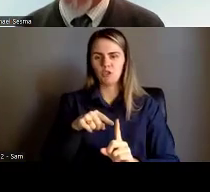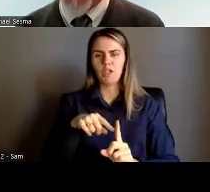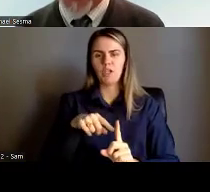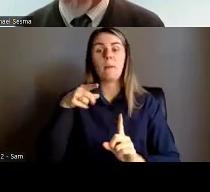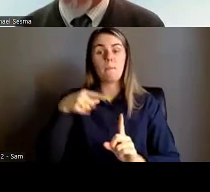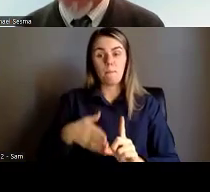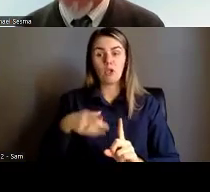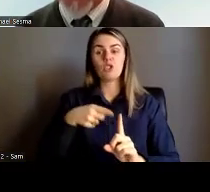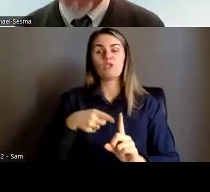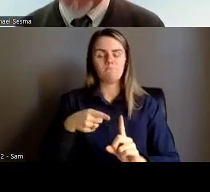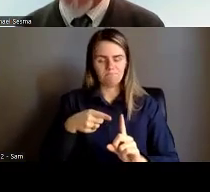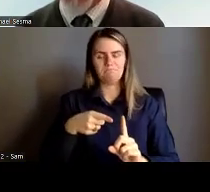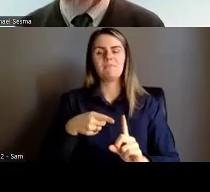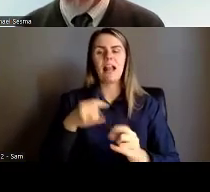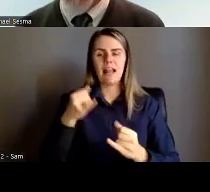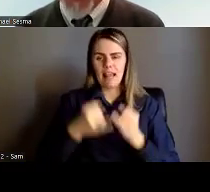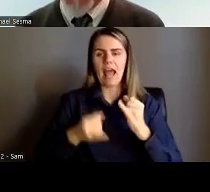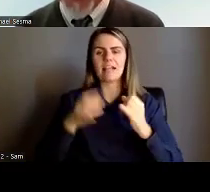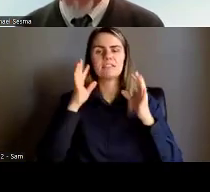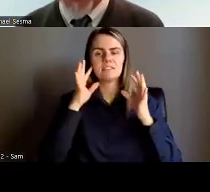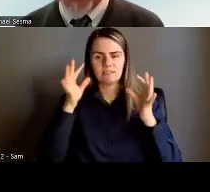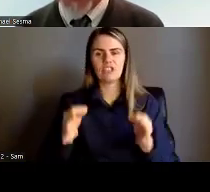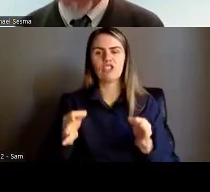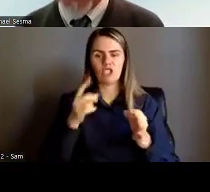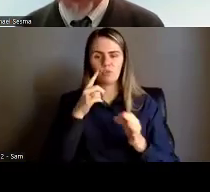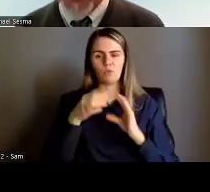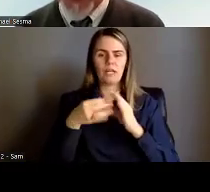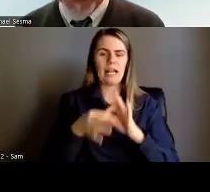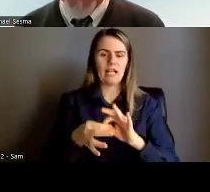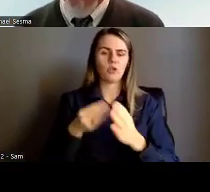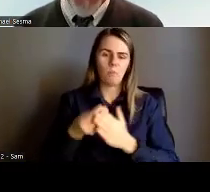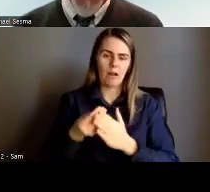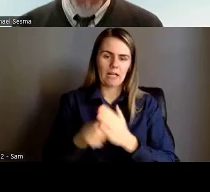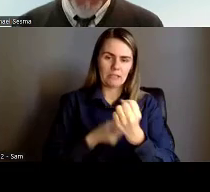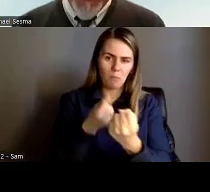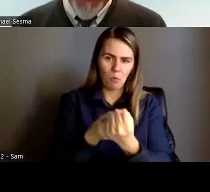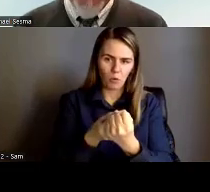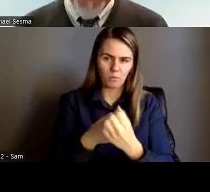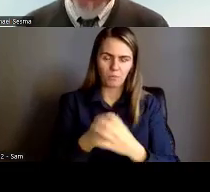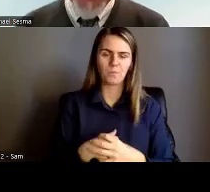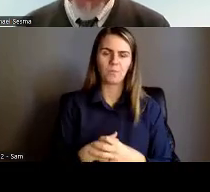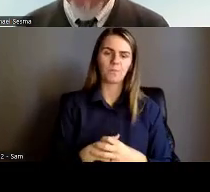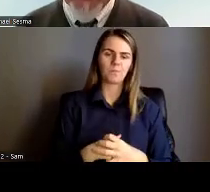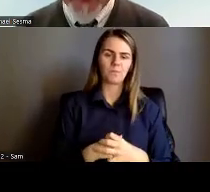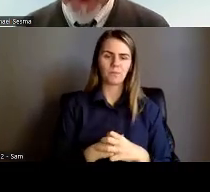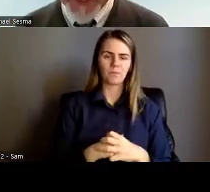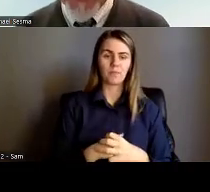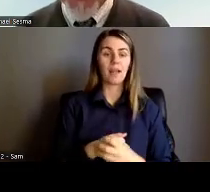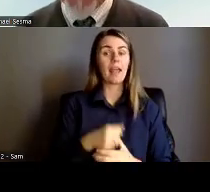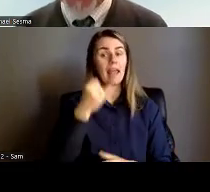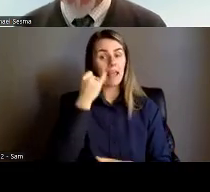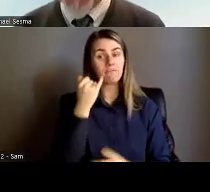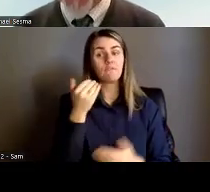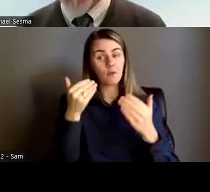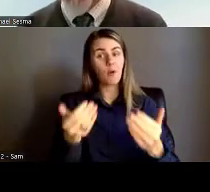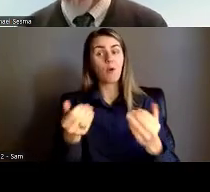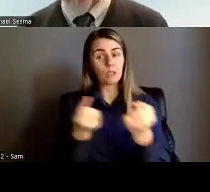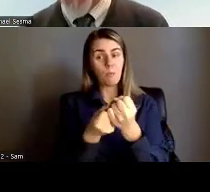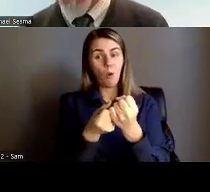who makes the funding decisions about these applications. And if it's in your favor, then you'll receive a notice of award,